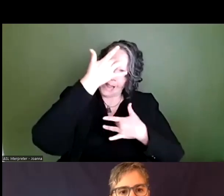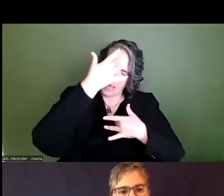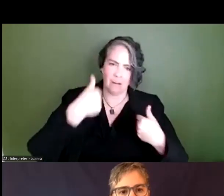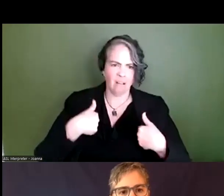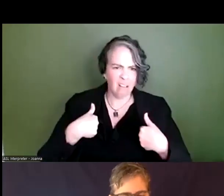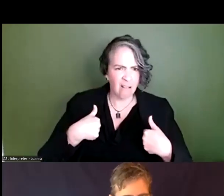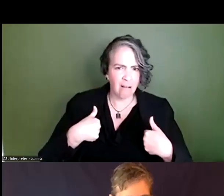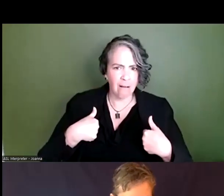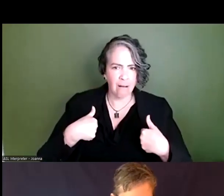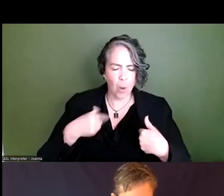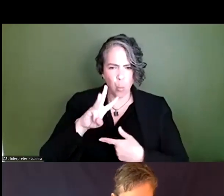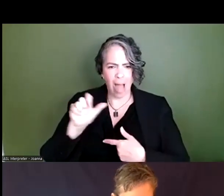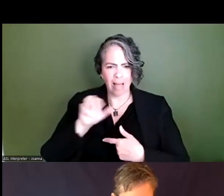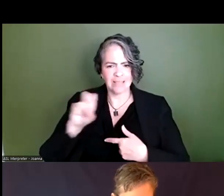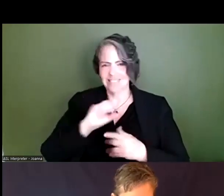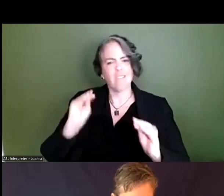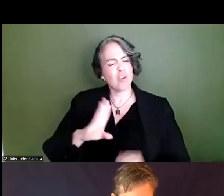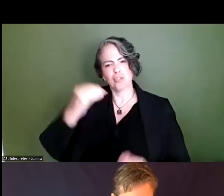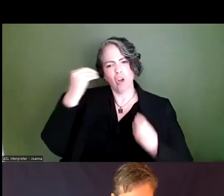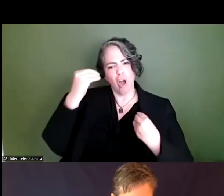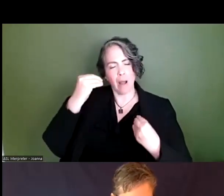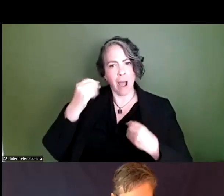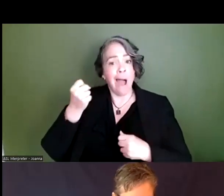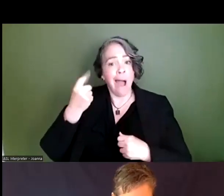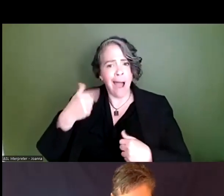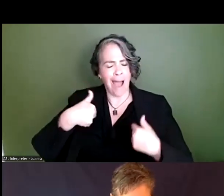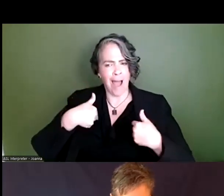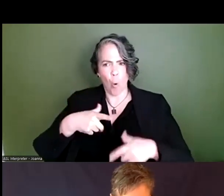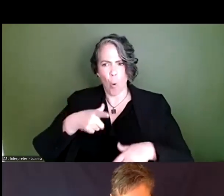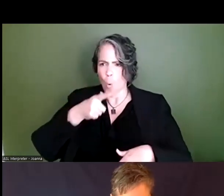you are an expert on yourself. You can get well, you can stay well, and there are no limits to